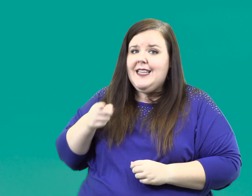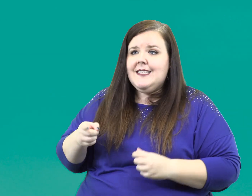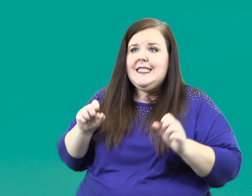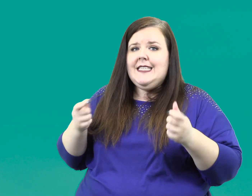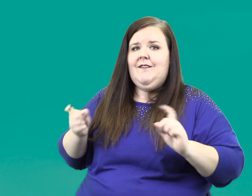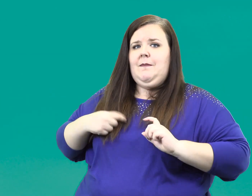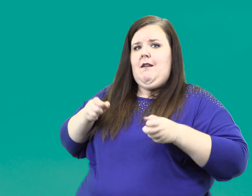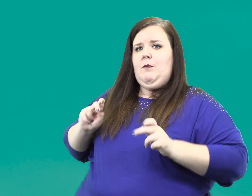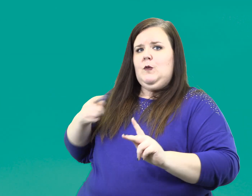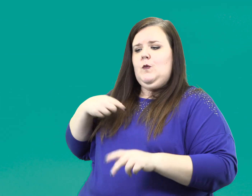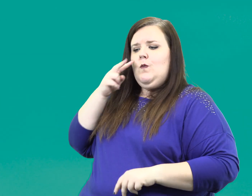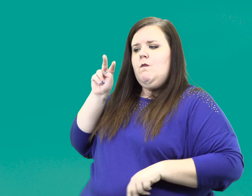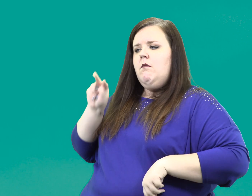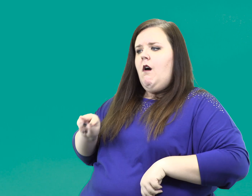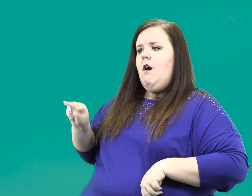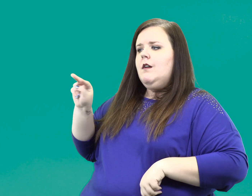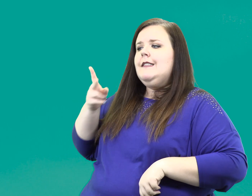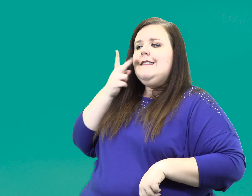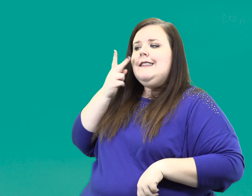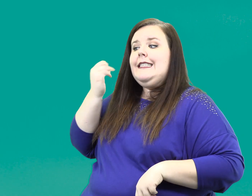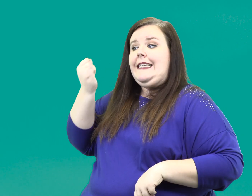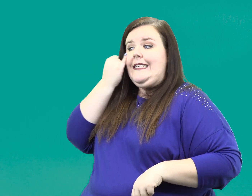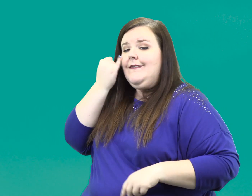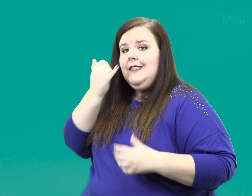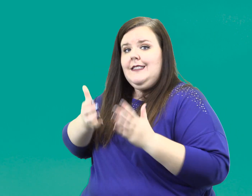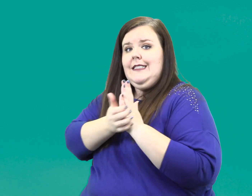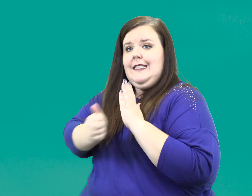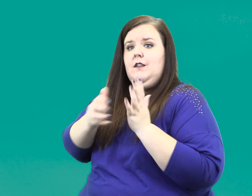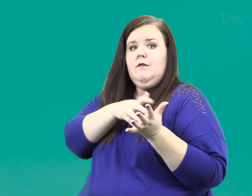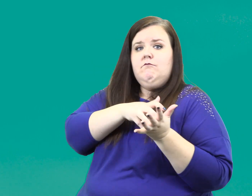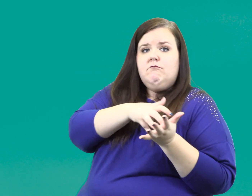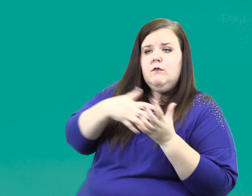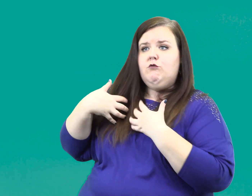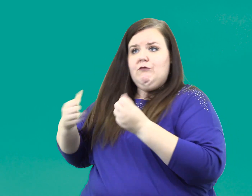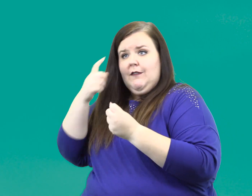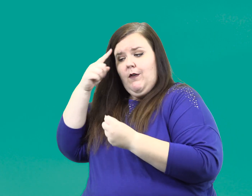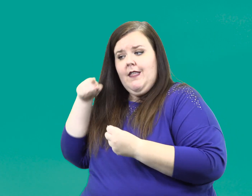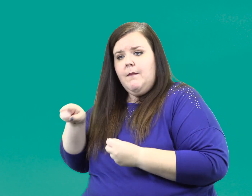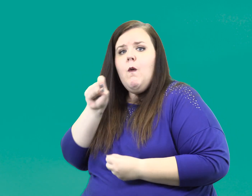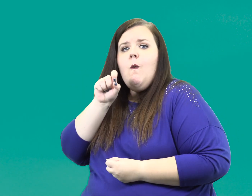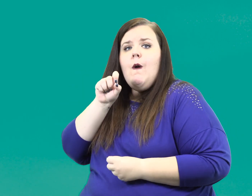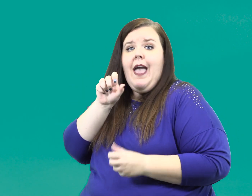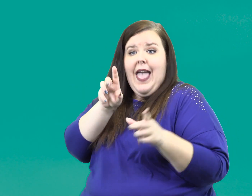As they share their thought process, it gives me the opportunity to monitor and see if the skill is a weakness or strength for them.